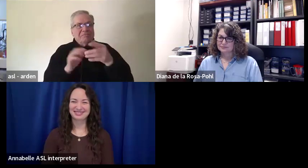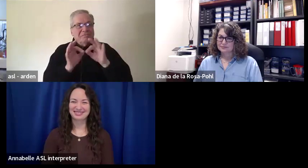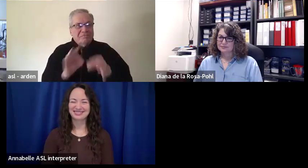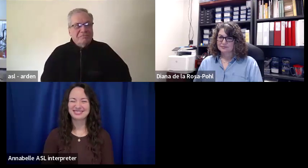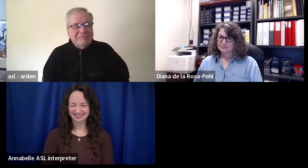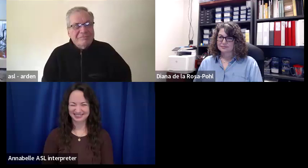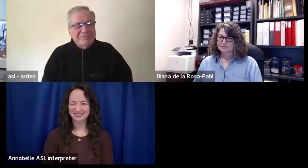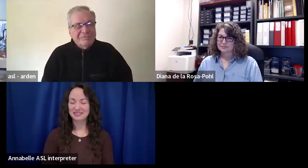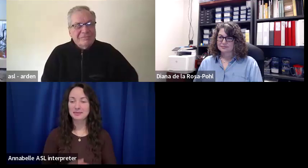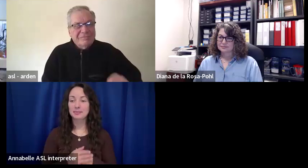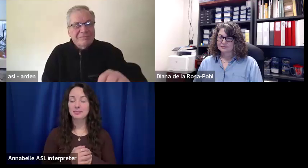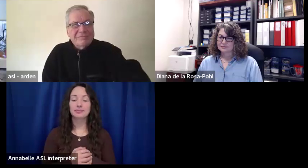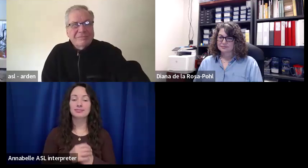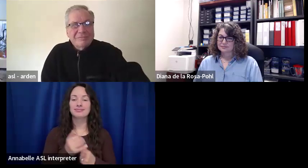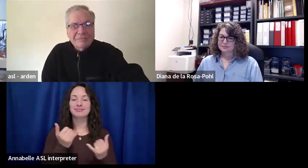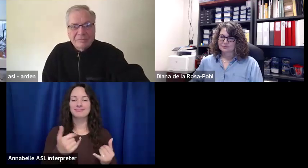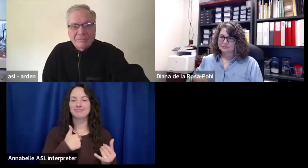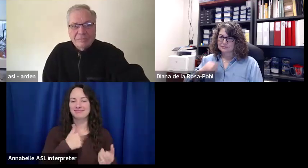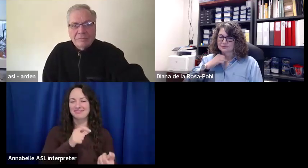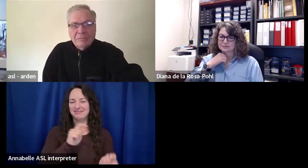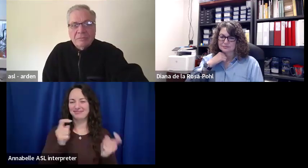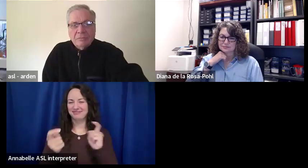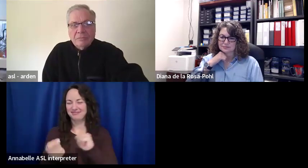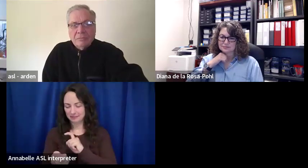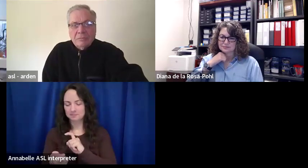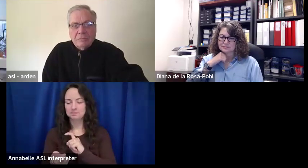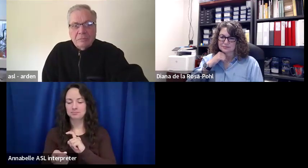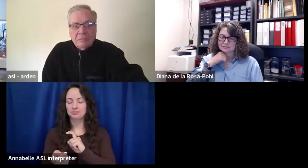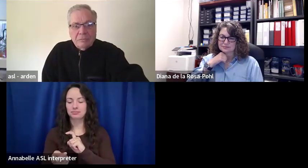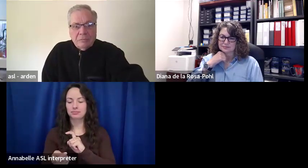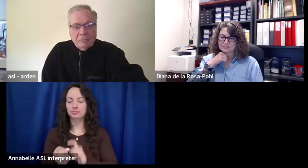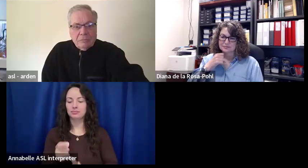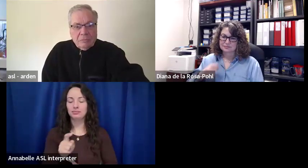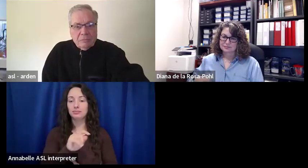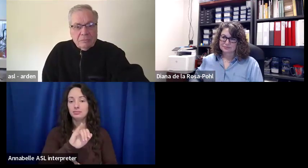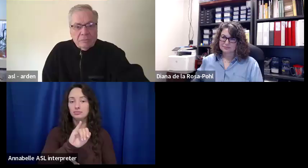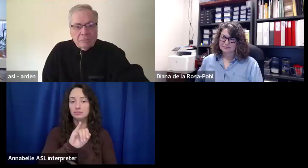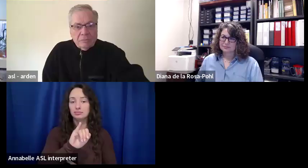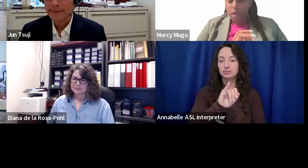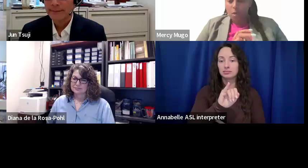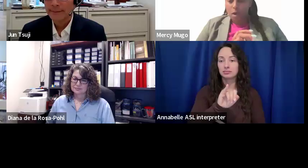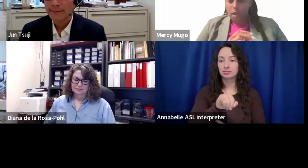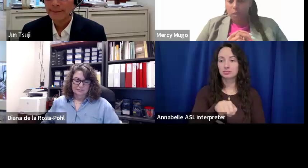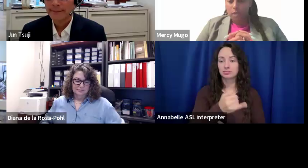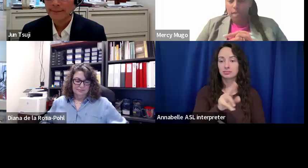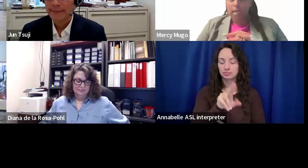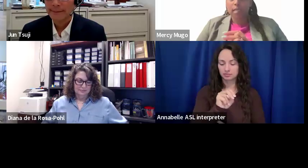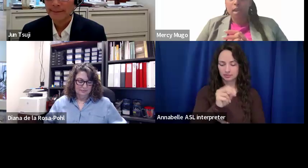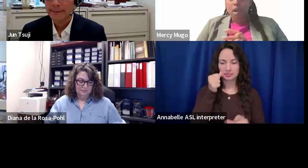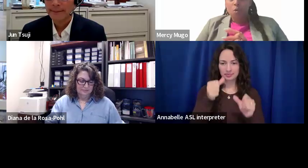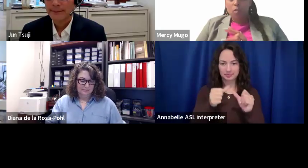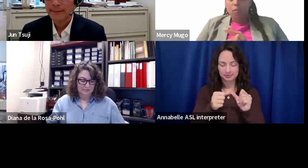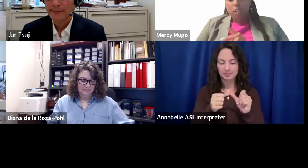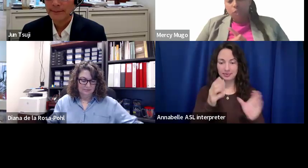I will shift things a little bit here. Jun, I know that when we were planning this meeting one of the